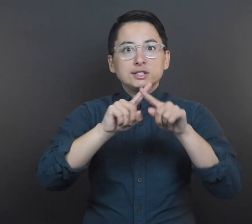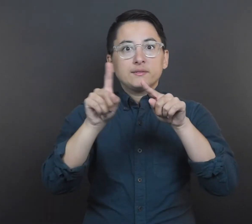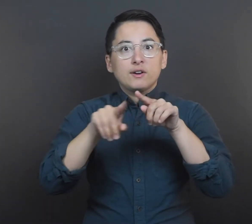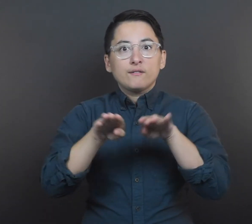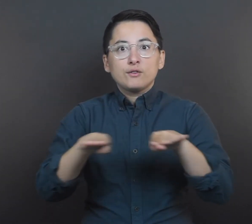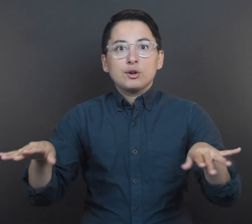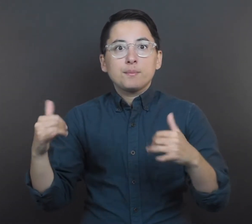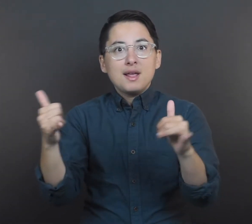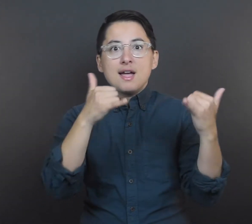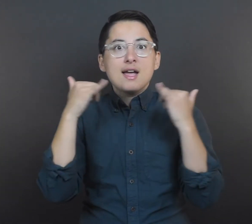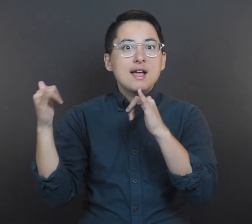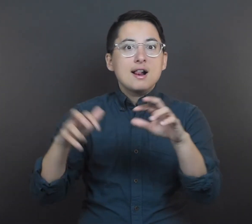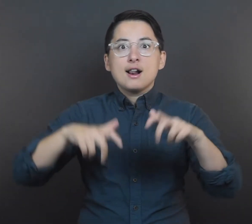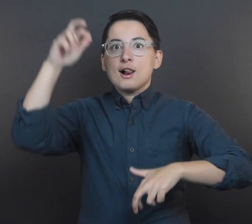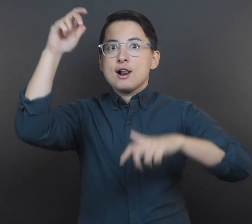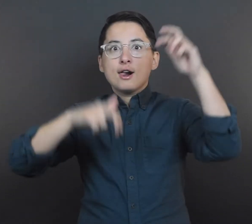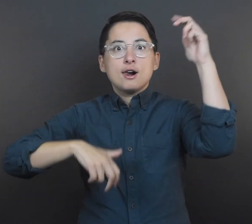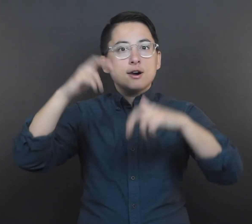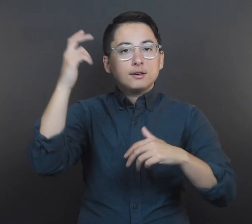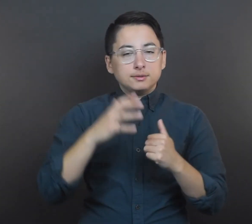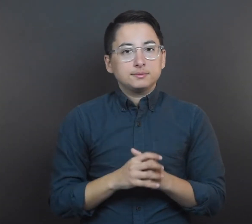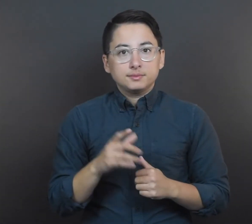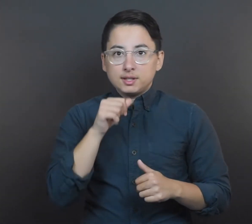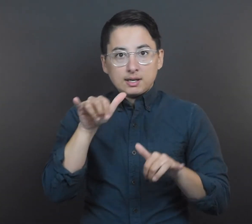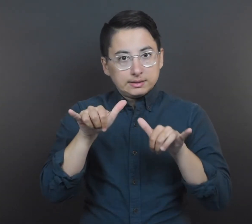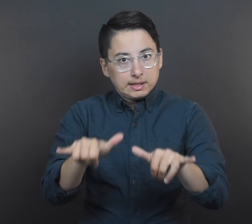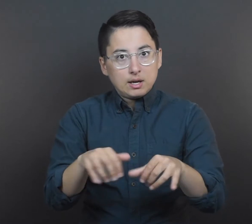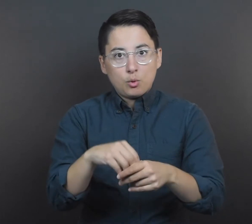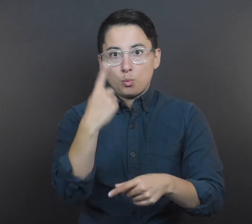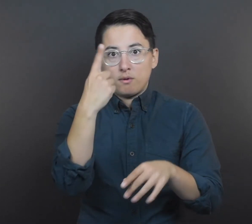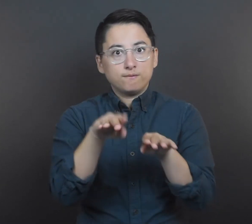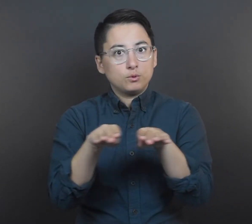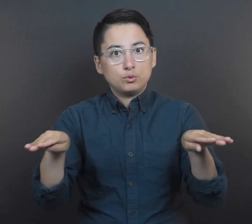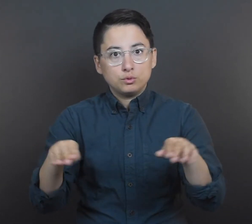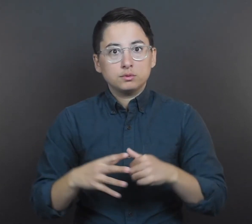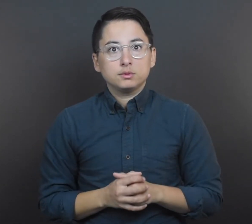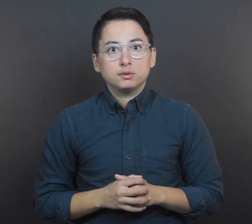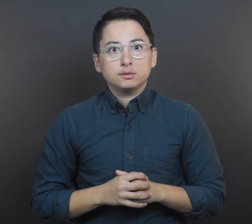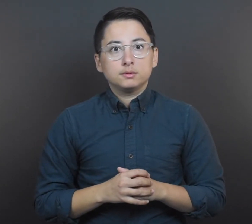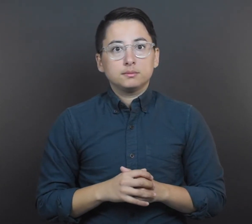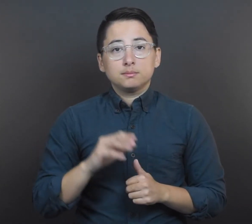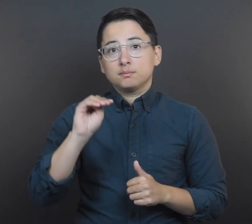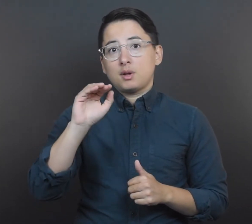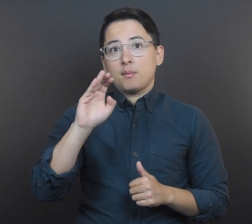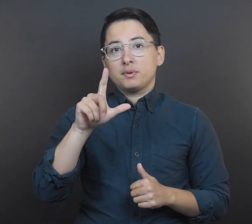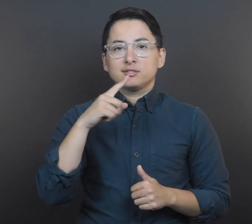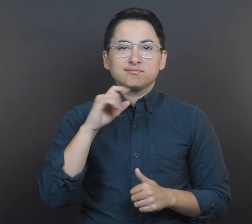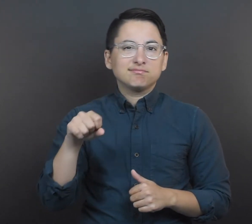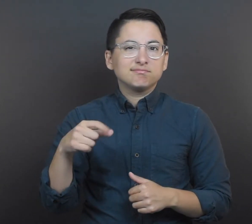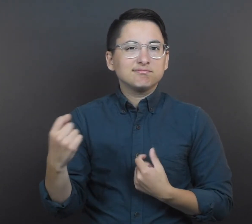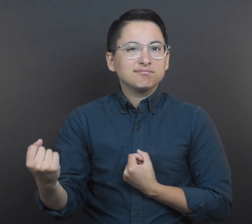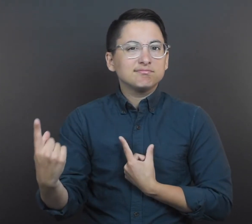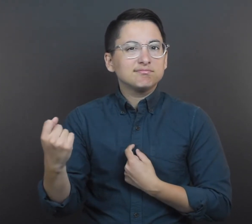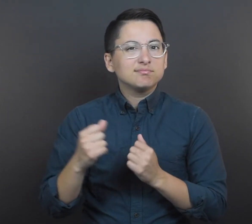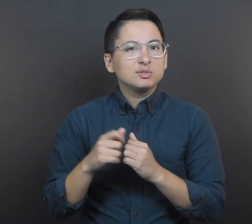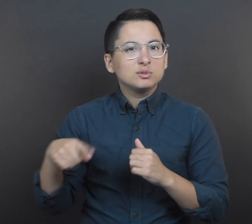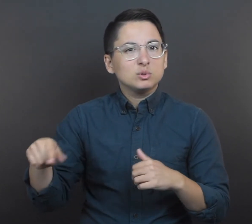corners of their hotel room with nothing to do but watch TV shows or cartoons in a language that they cannot understand.